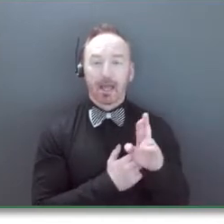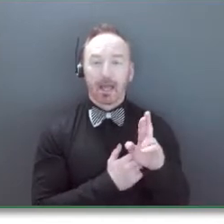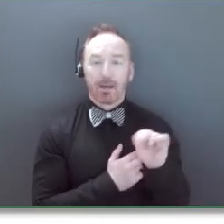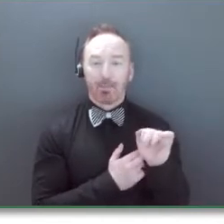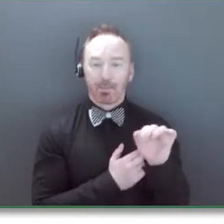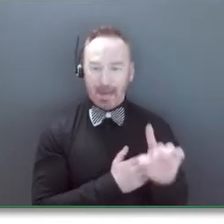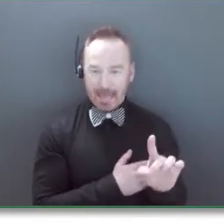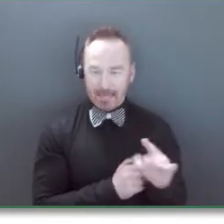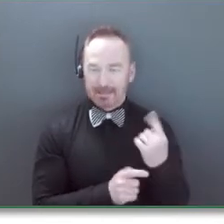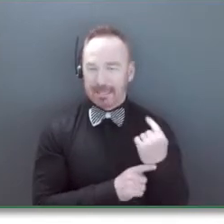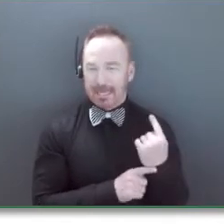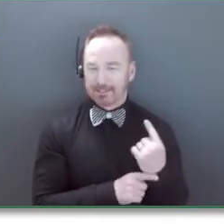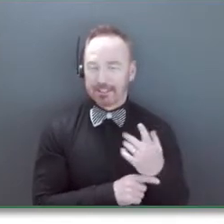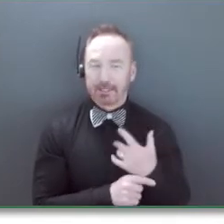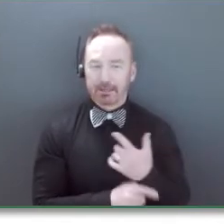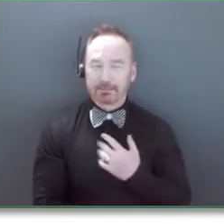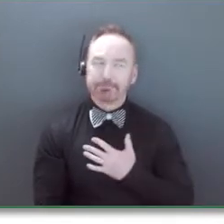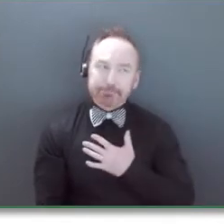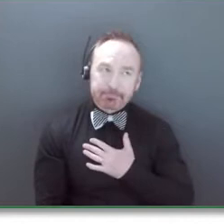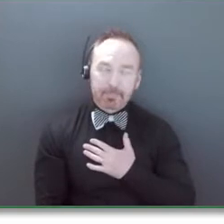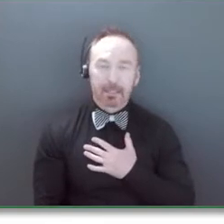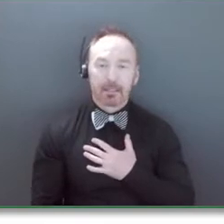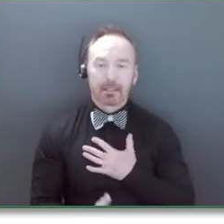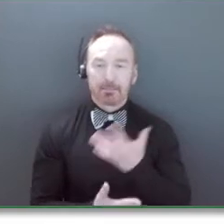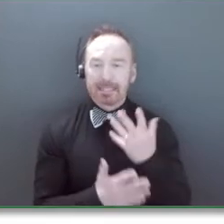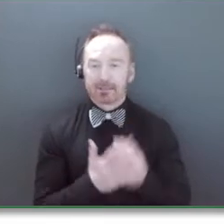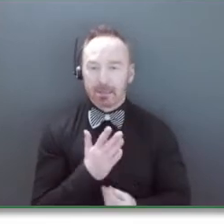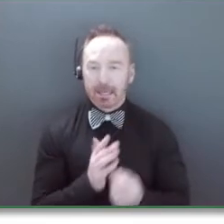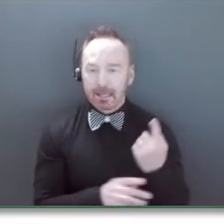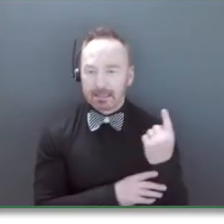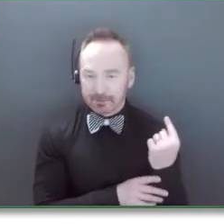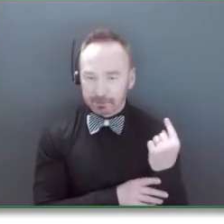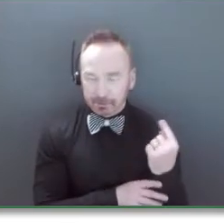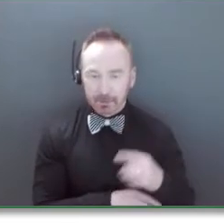and and some of the people on the track